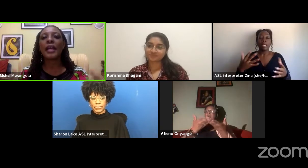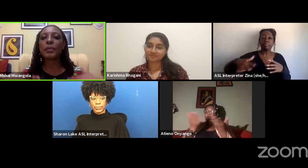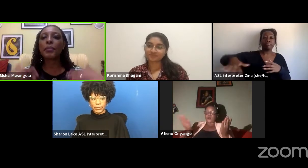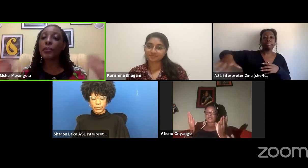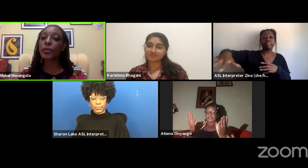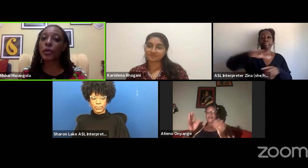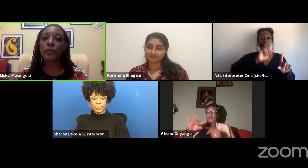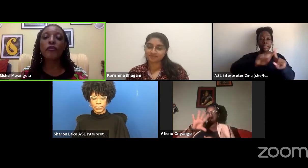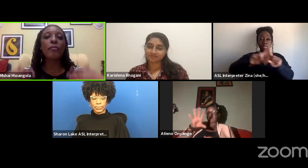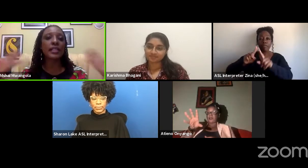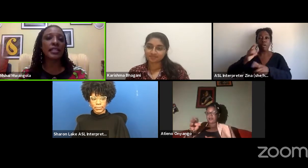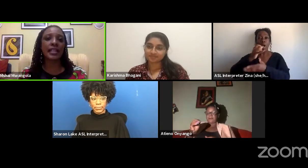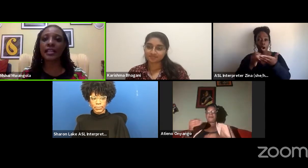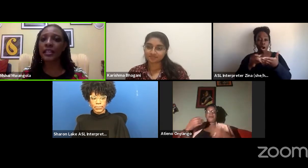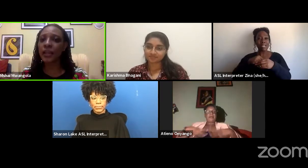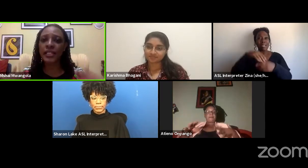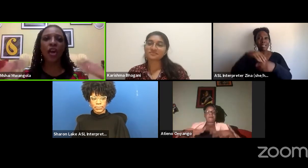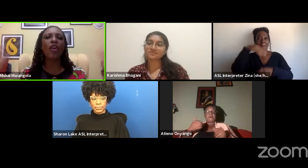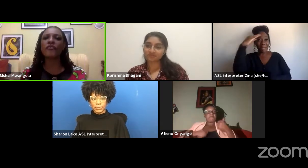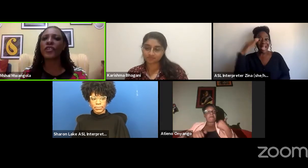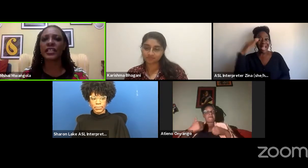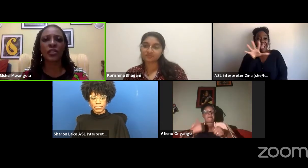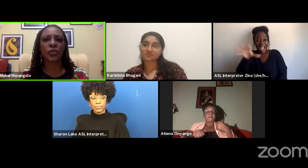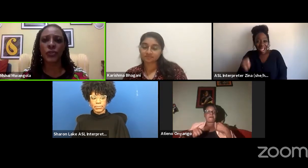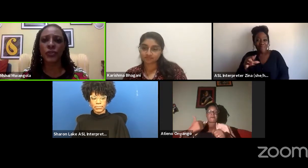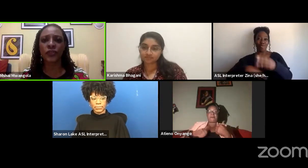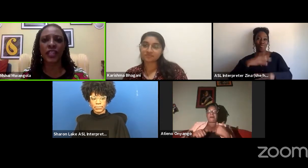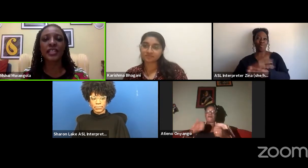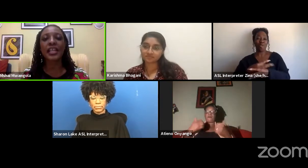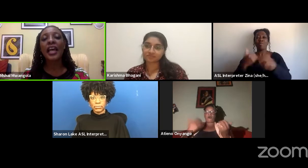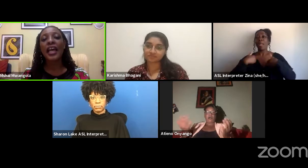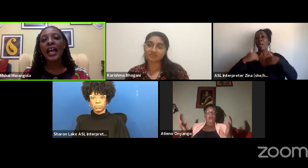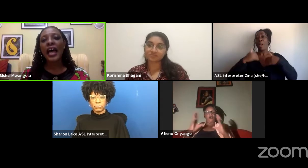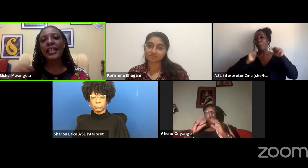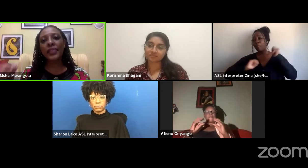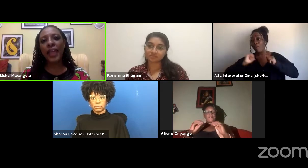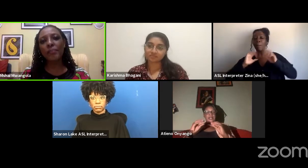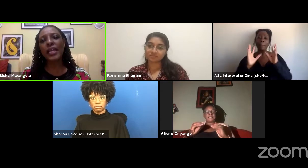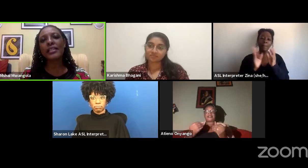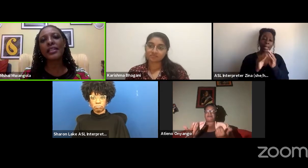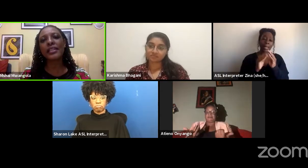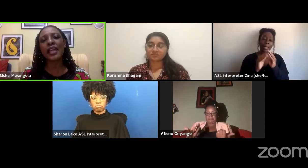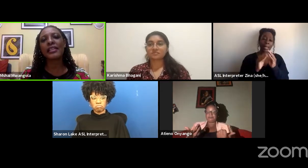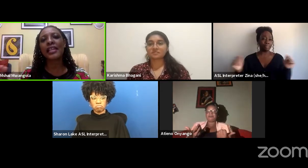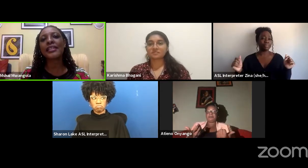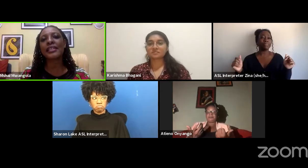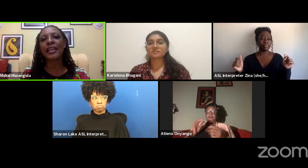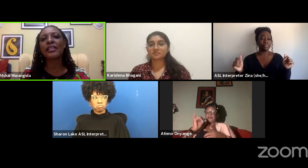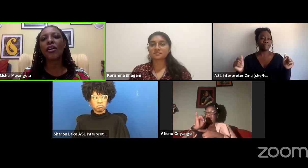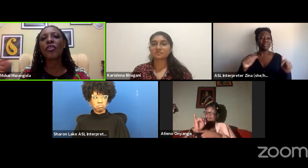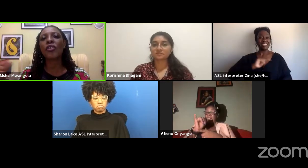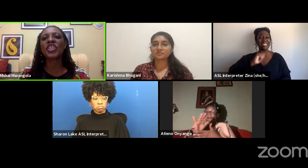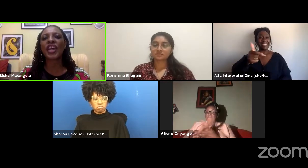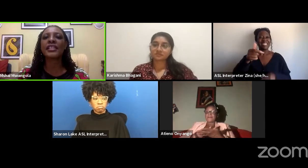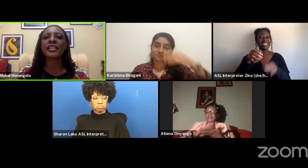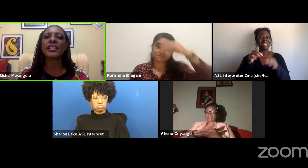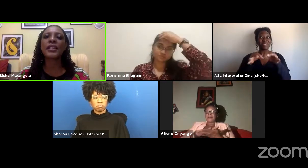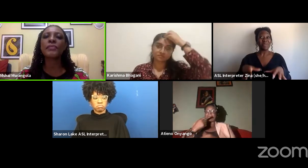and people put on performances and there was a conference and all sorts of things. And at that place, they said, orature is a term